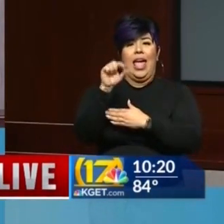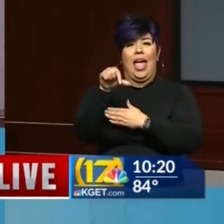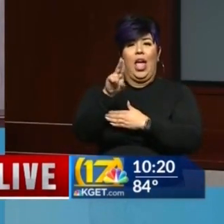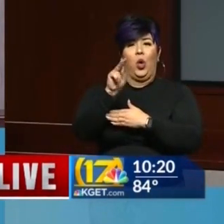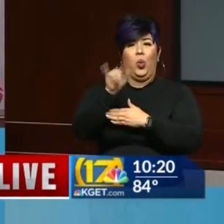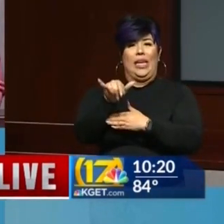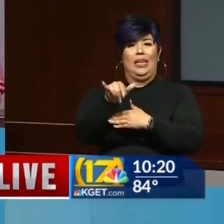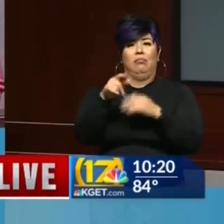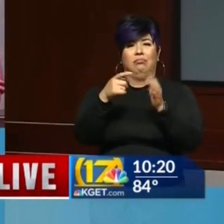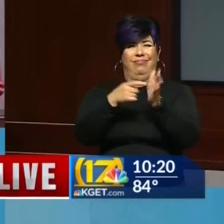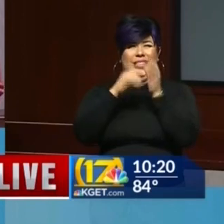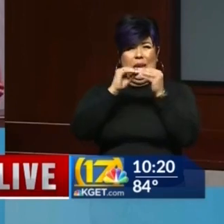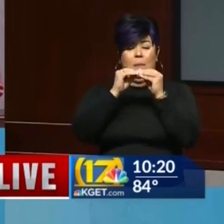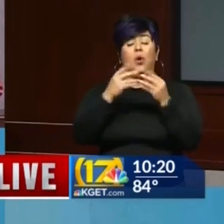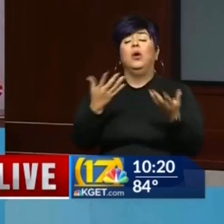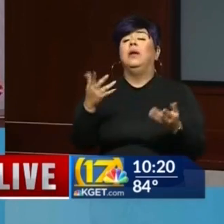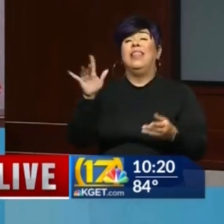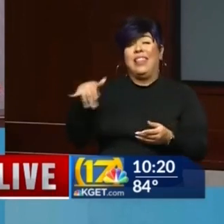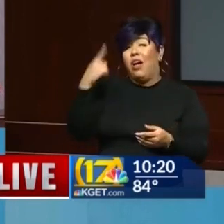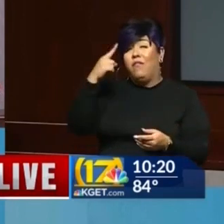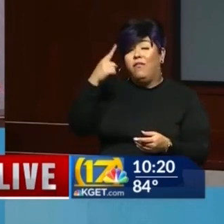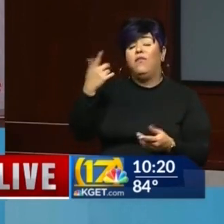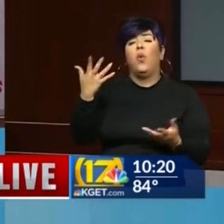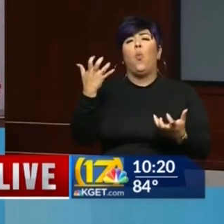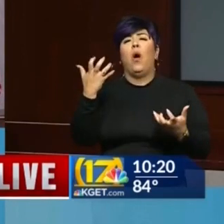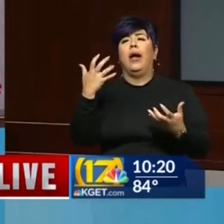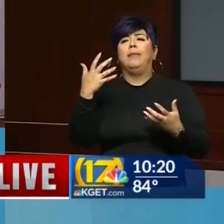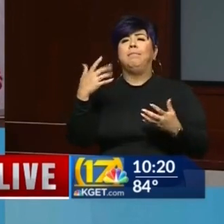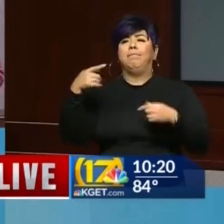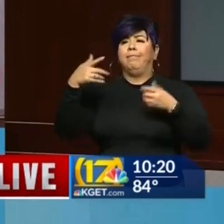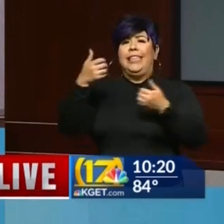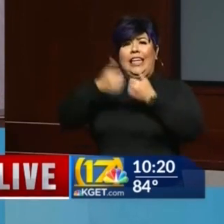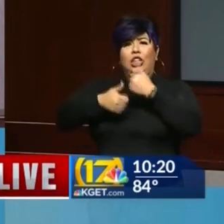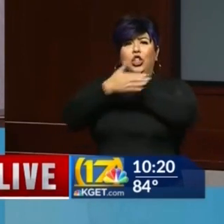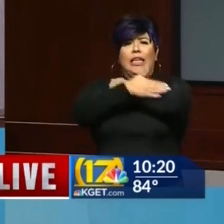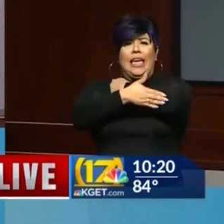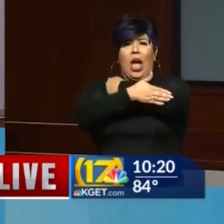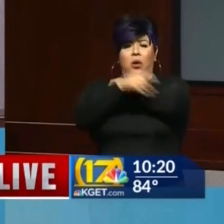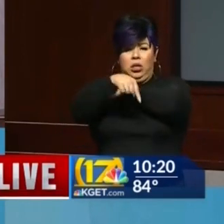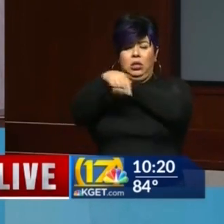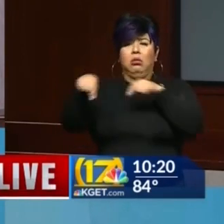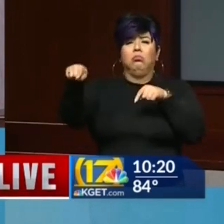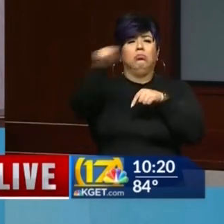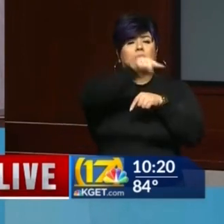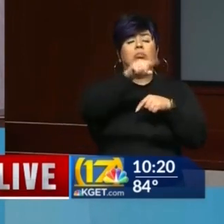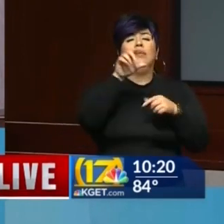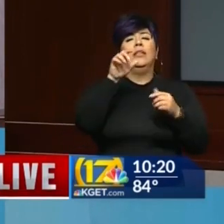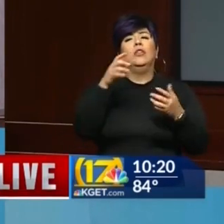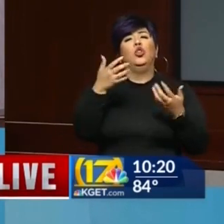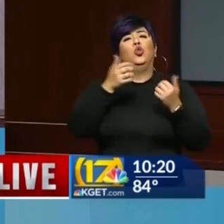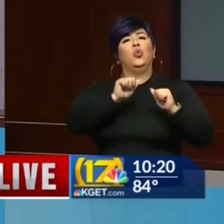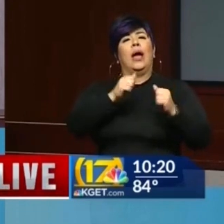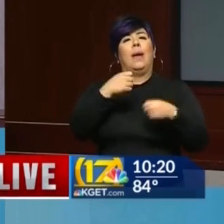YES. HAD GOOD MORNING, SO THE HEALTH EQUITY METRIC WAS DESIGNED TO BE USED AS A METRIC